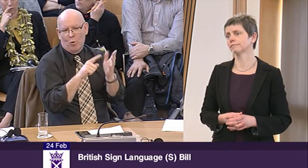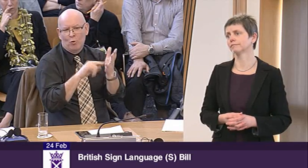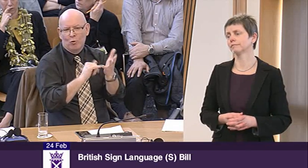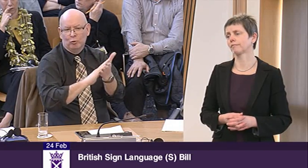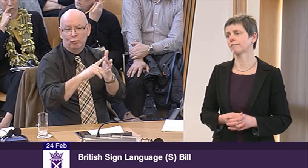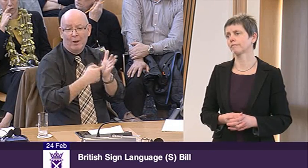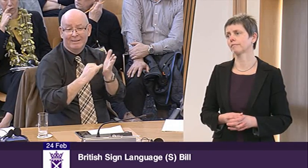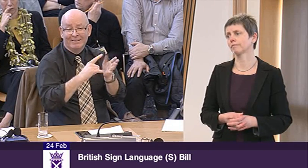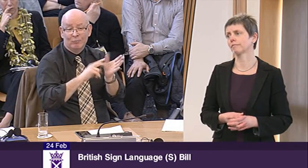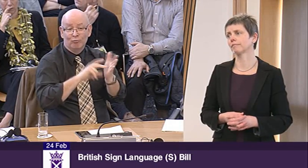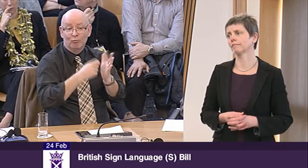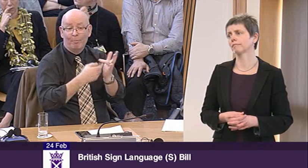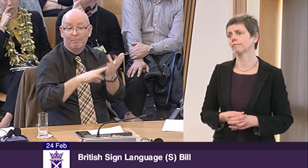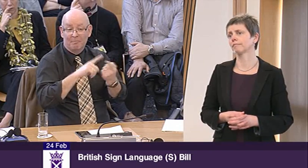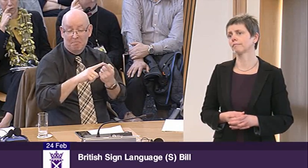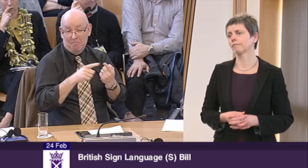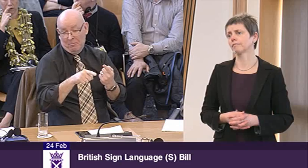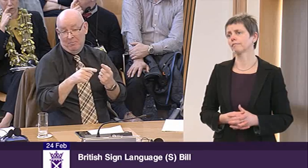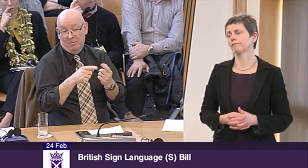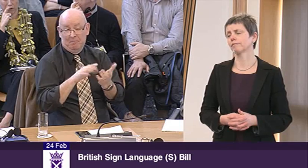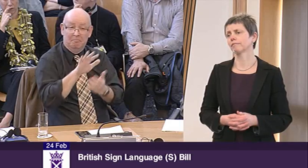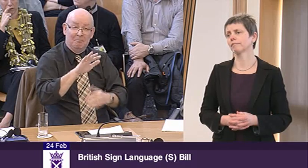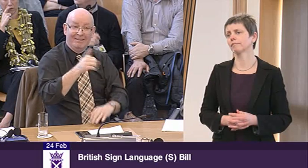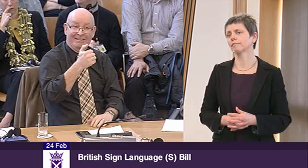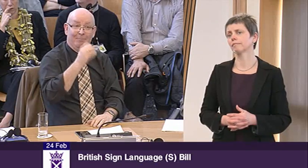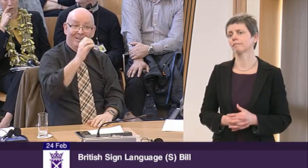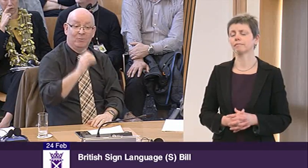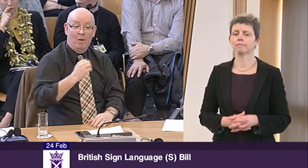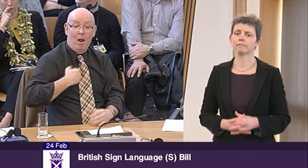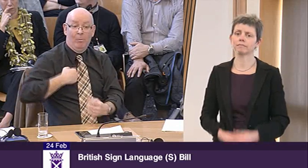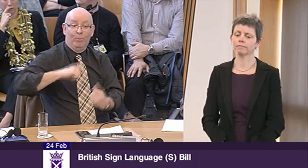of different health reasons. The most prevalent of those in our community is Usher syndrome.